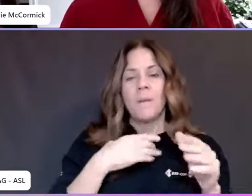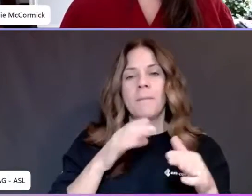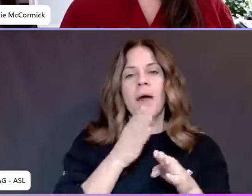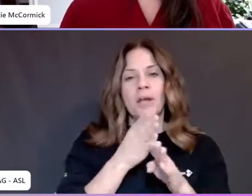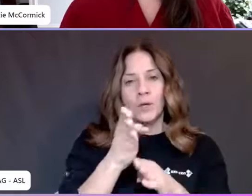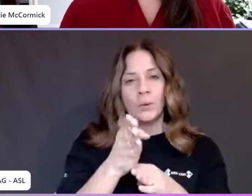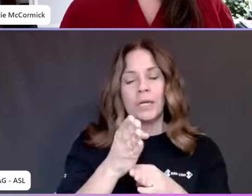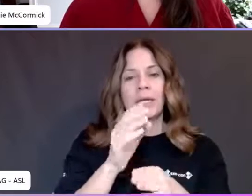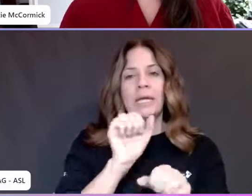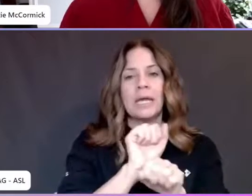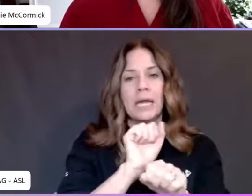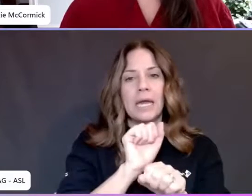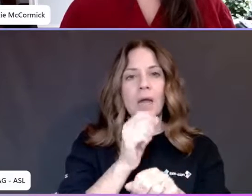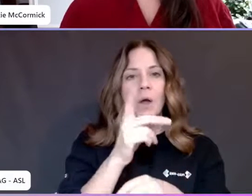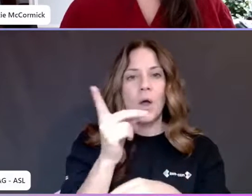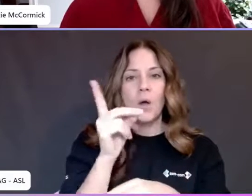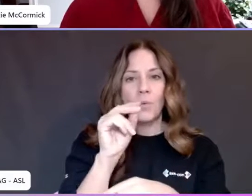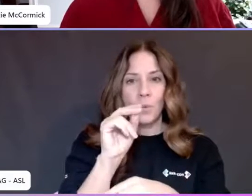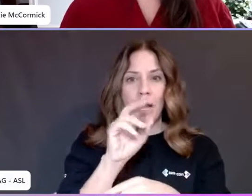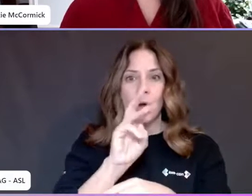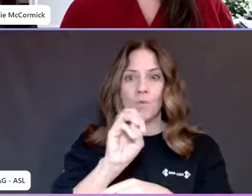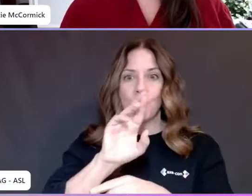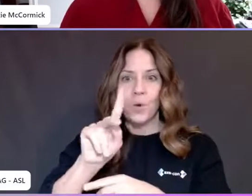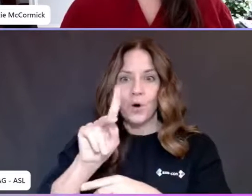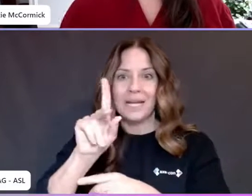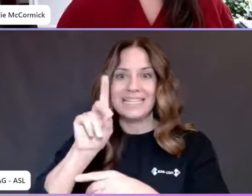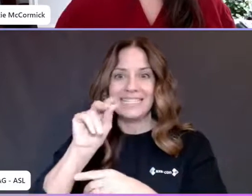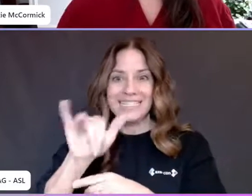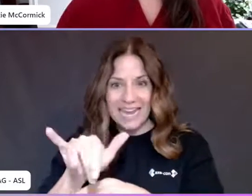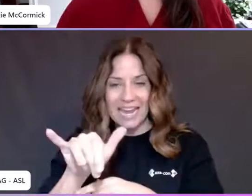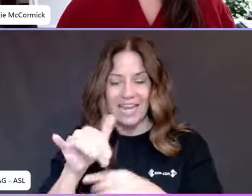rules that get hub? If not how did you make that pivot?